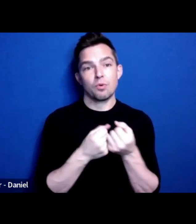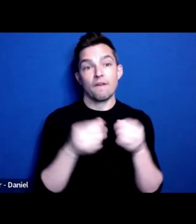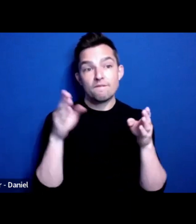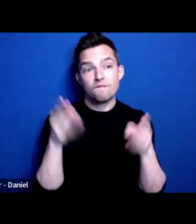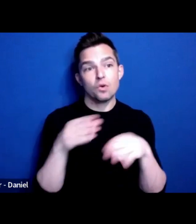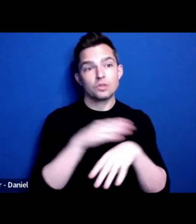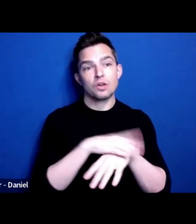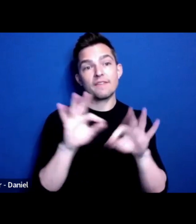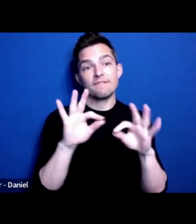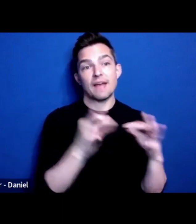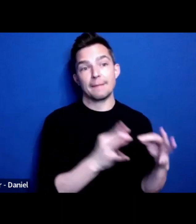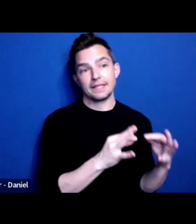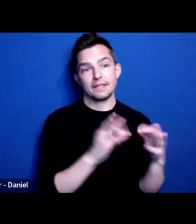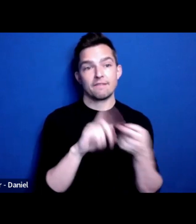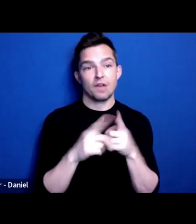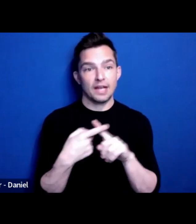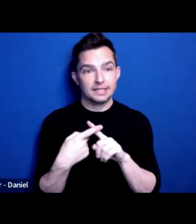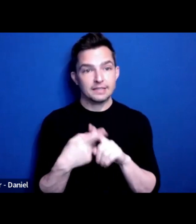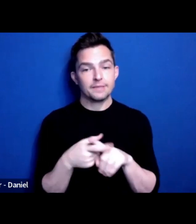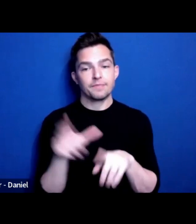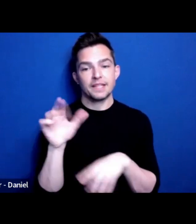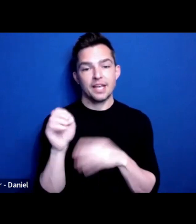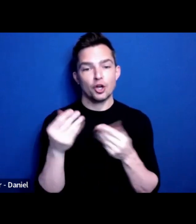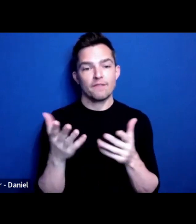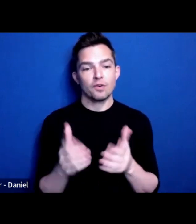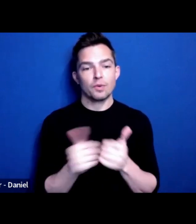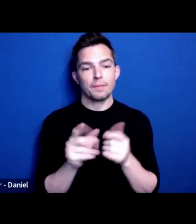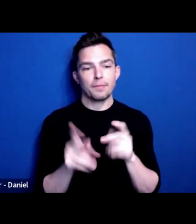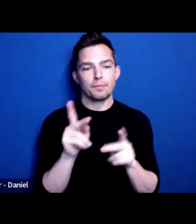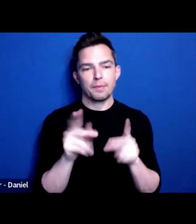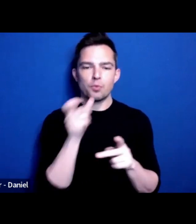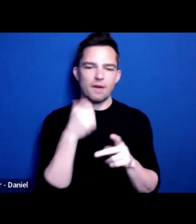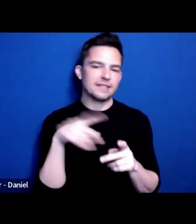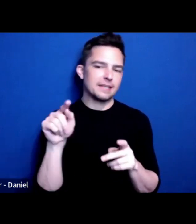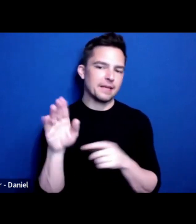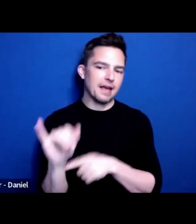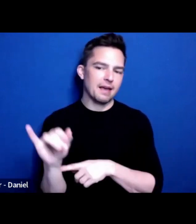family, friends and caregivers of people with TBI on training